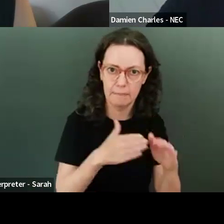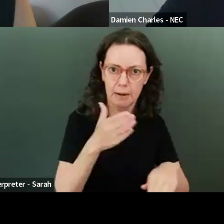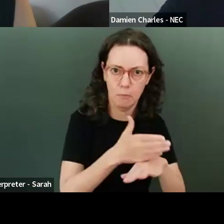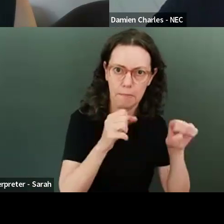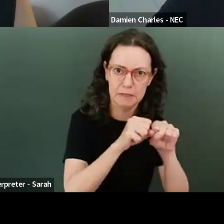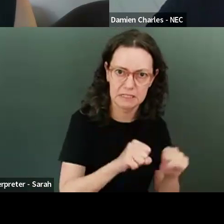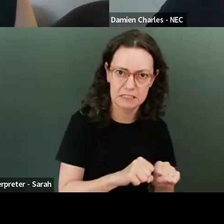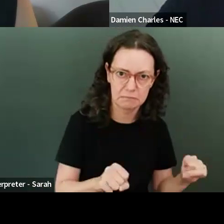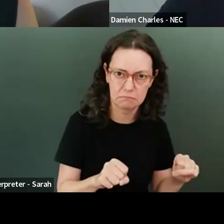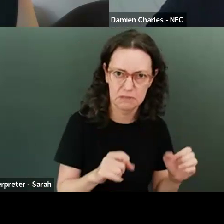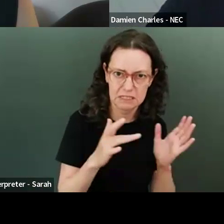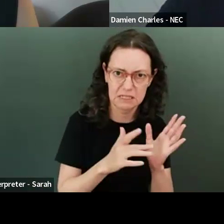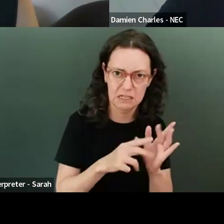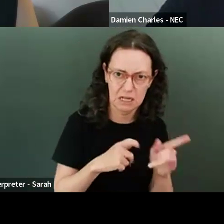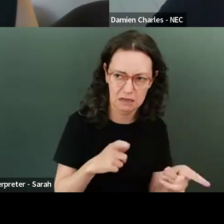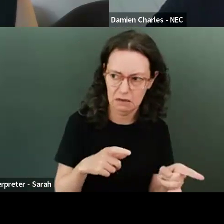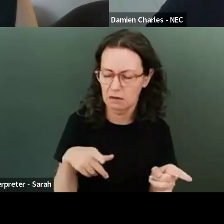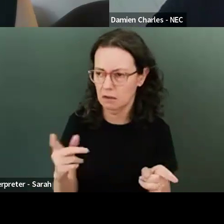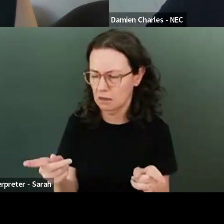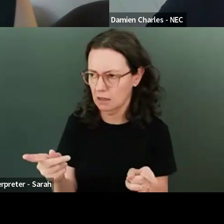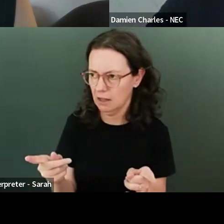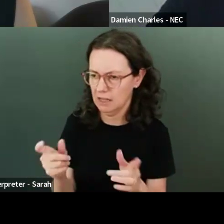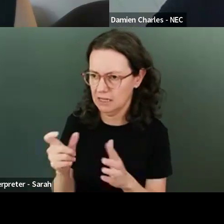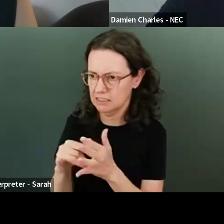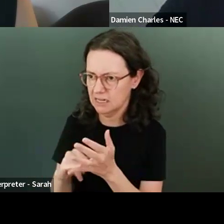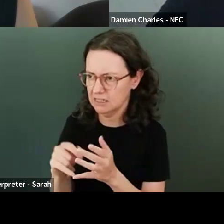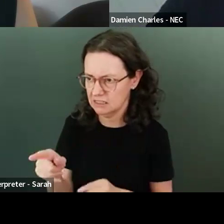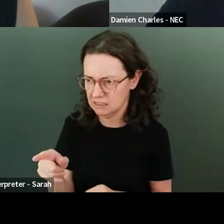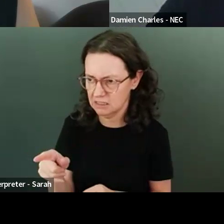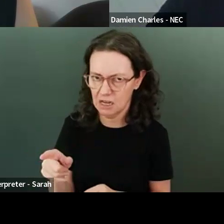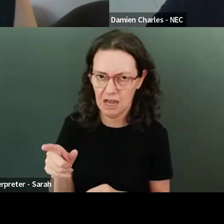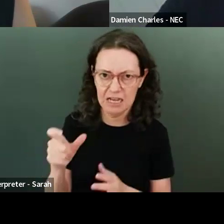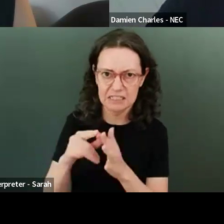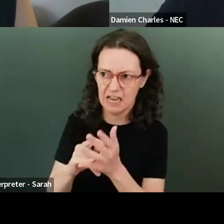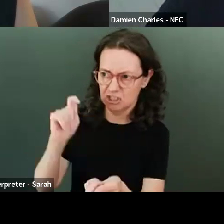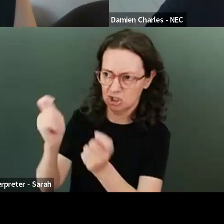interesting that we've got the sort of